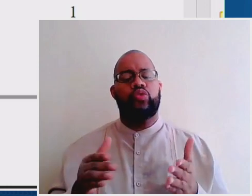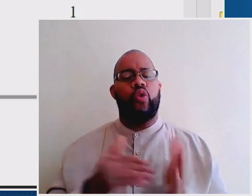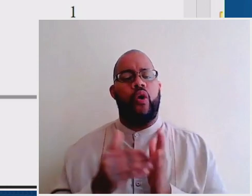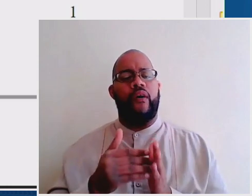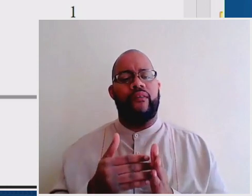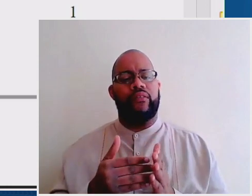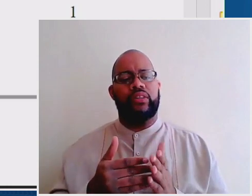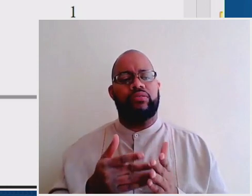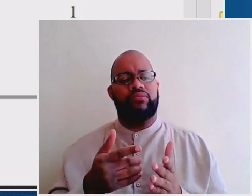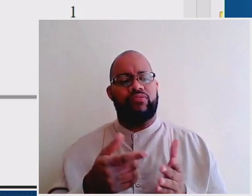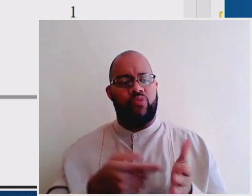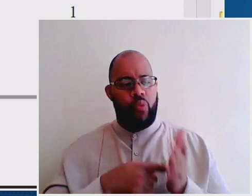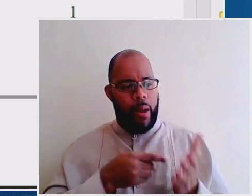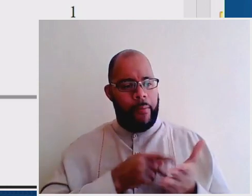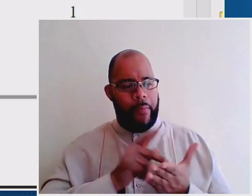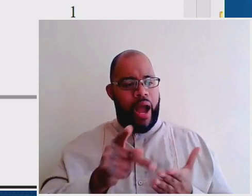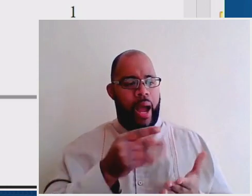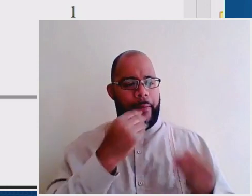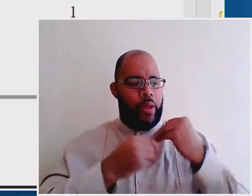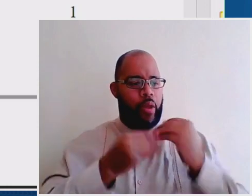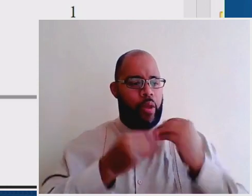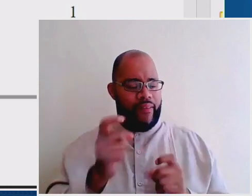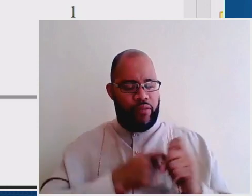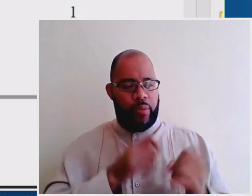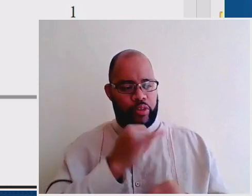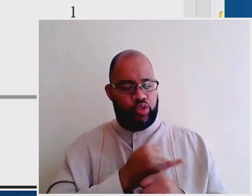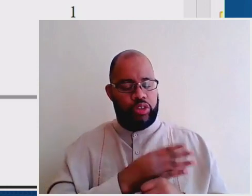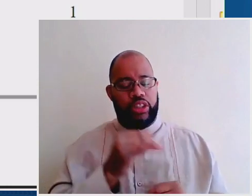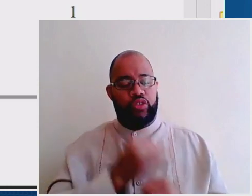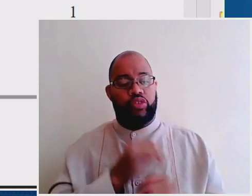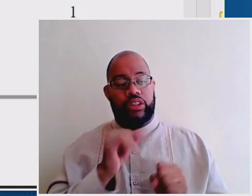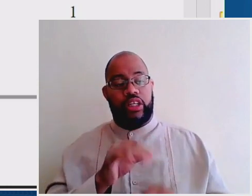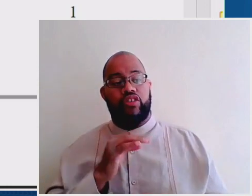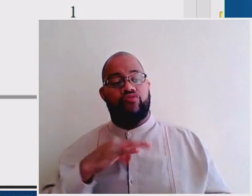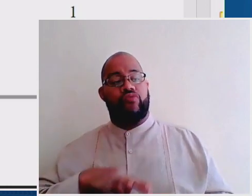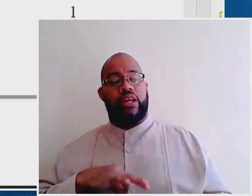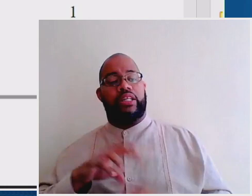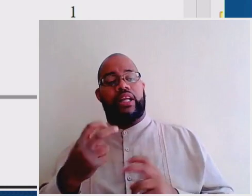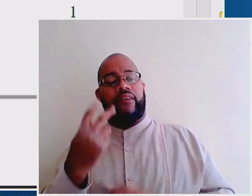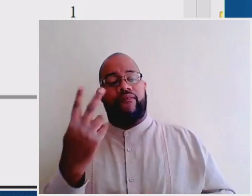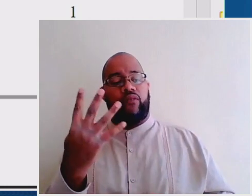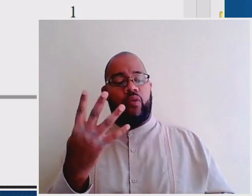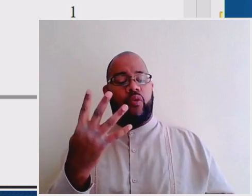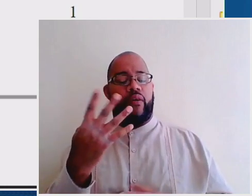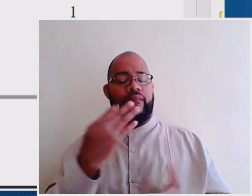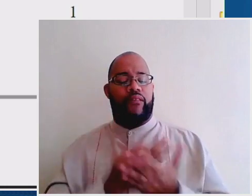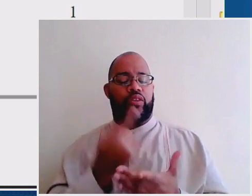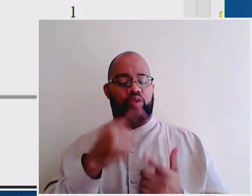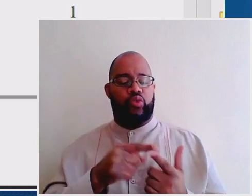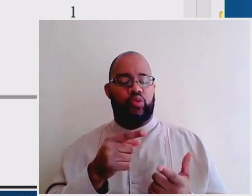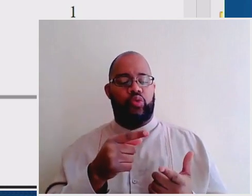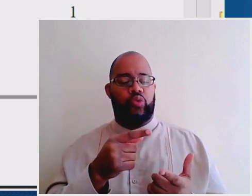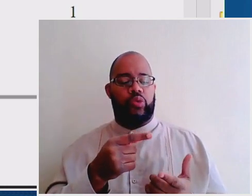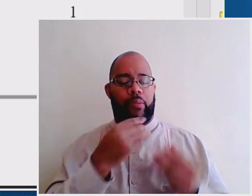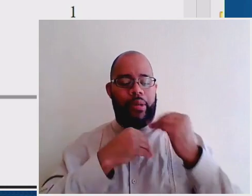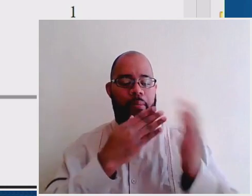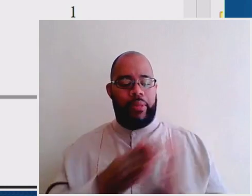plans from institutions and institutions can credit Title IV funds towards meal plan expenses. These plans often include the